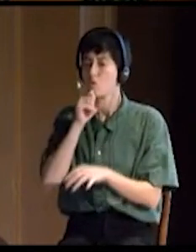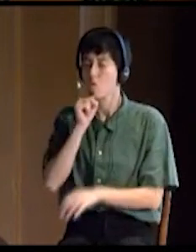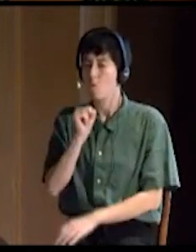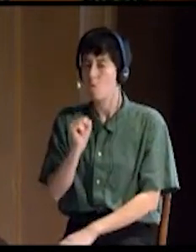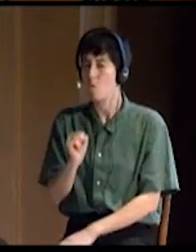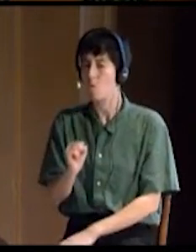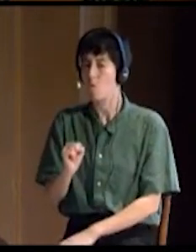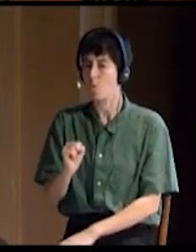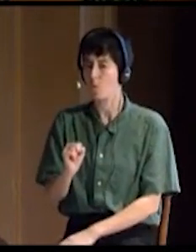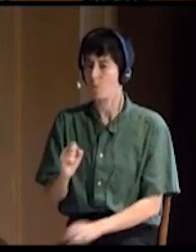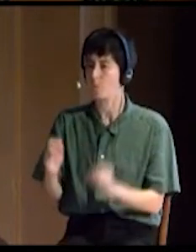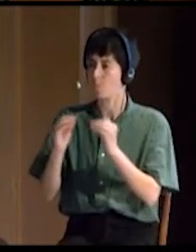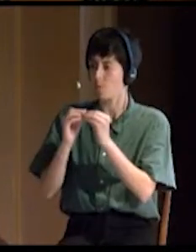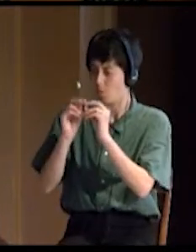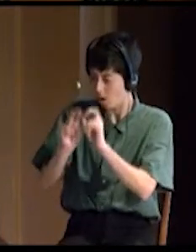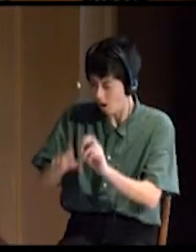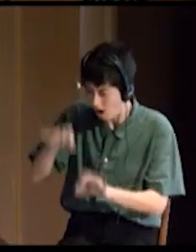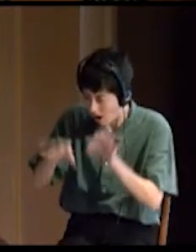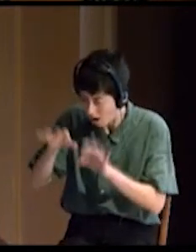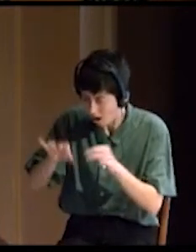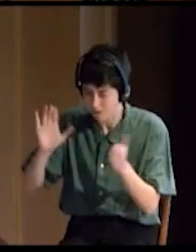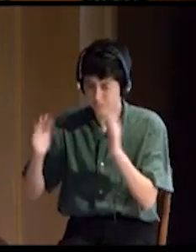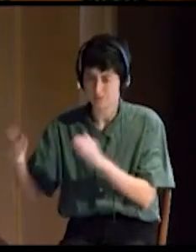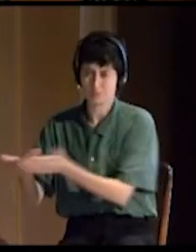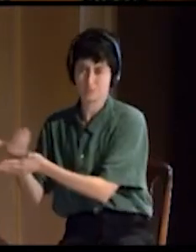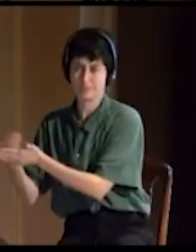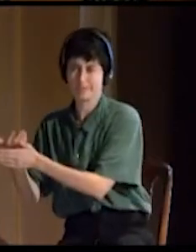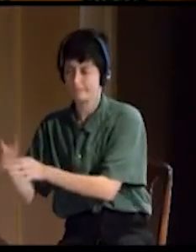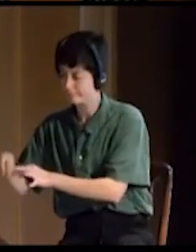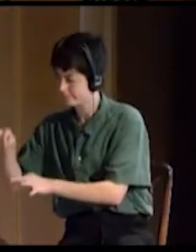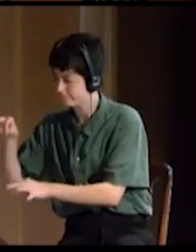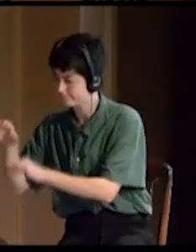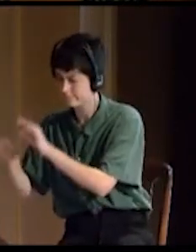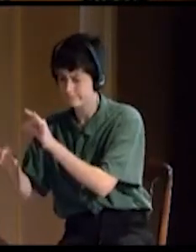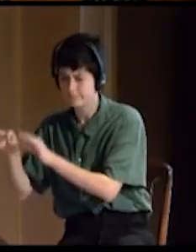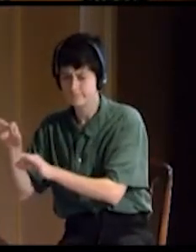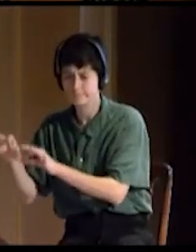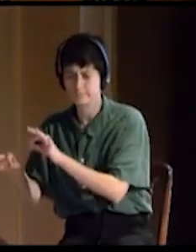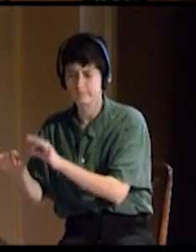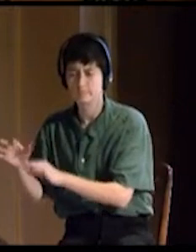that Cora timucua didn't perform as well because it still provides me